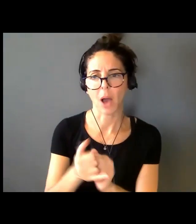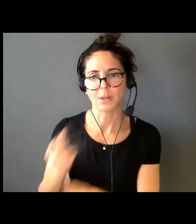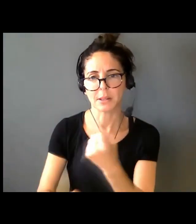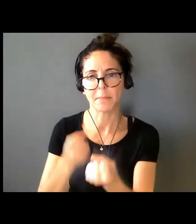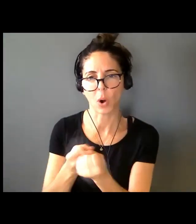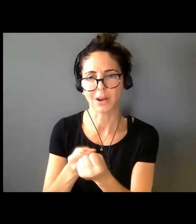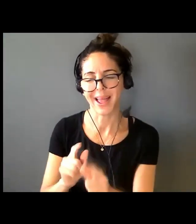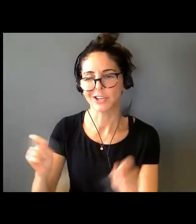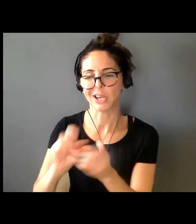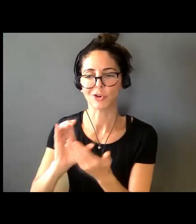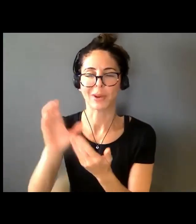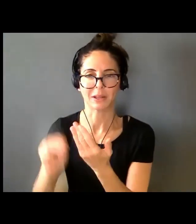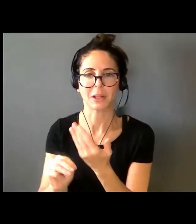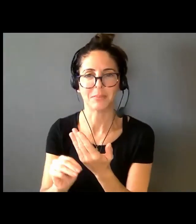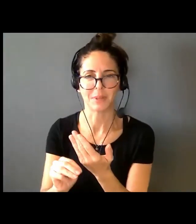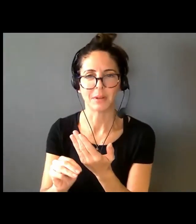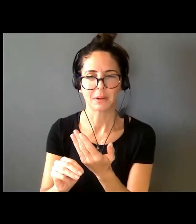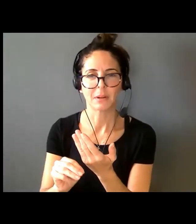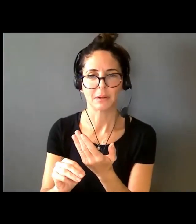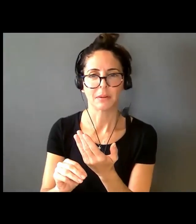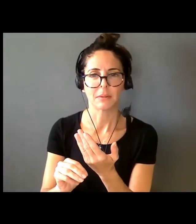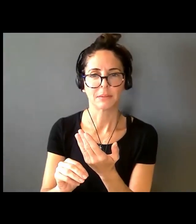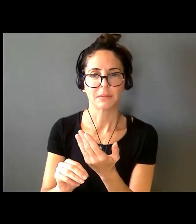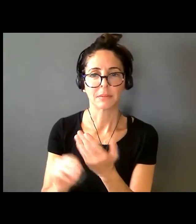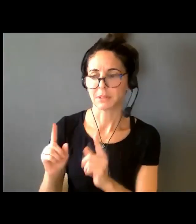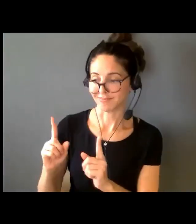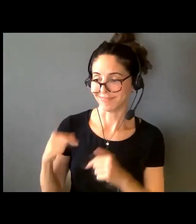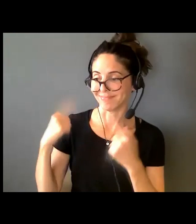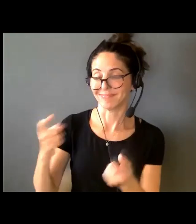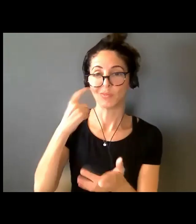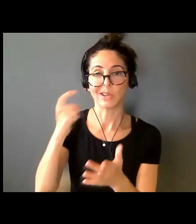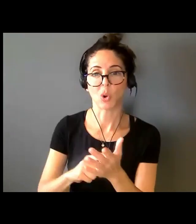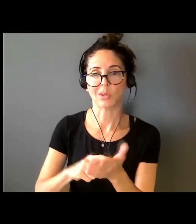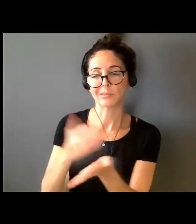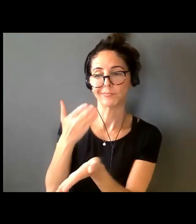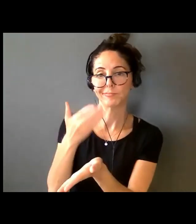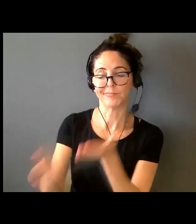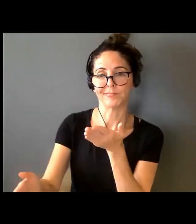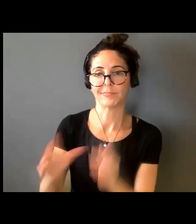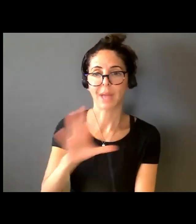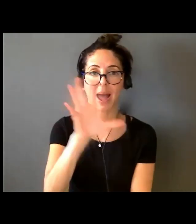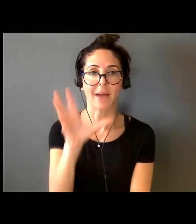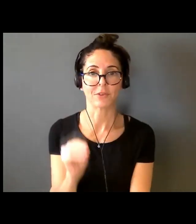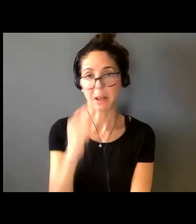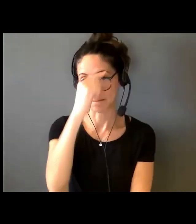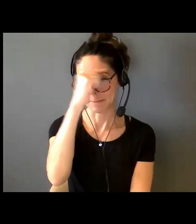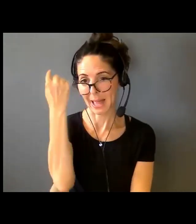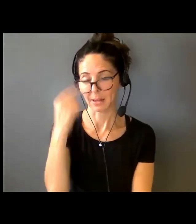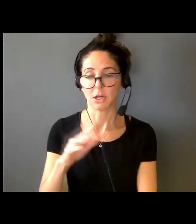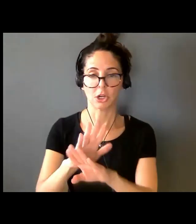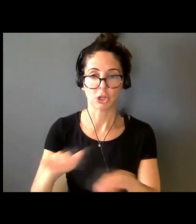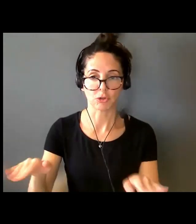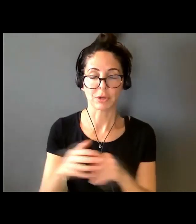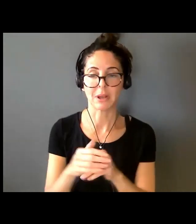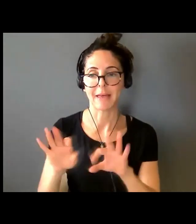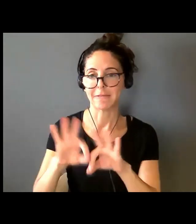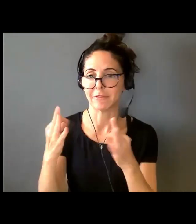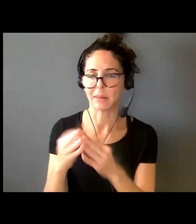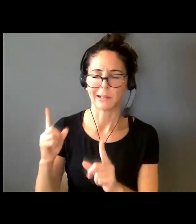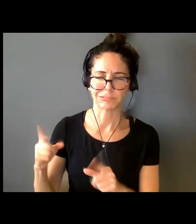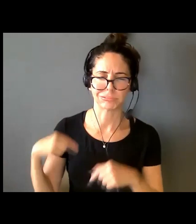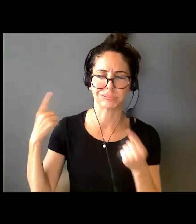particularly on how it has erased African Black children and family for centuries. I was in a